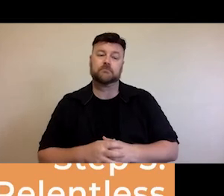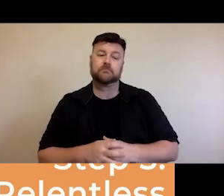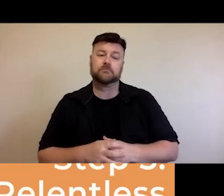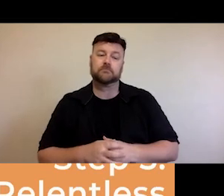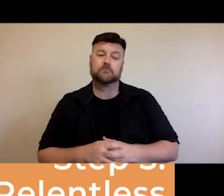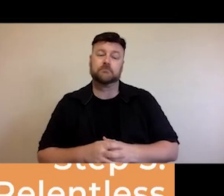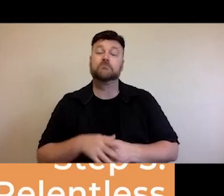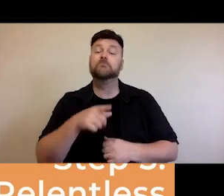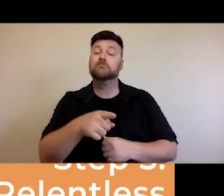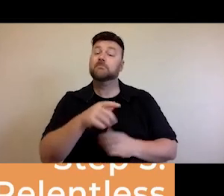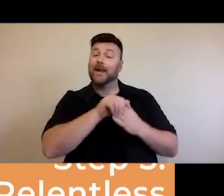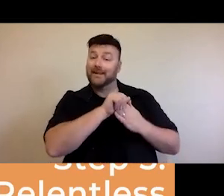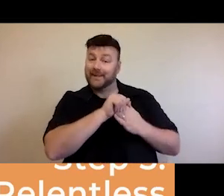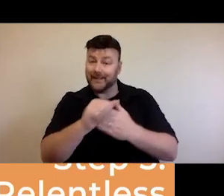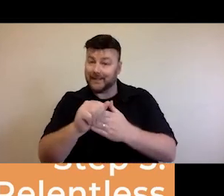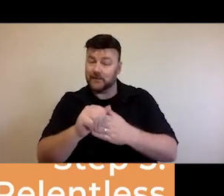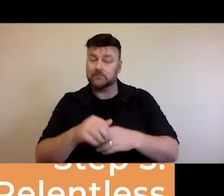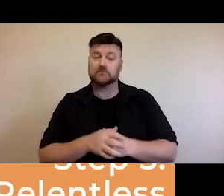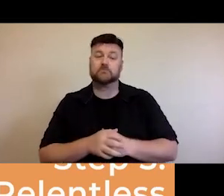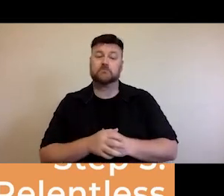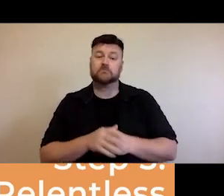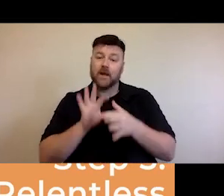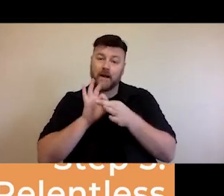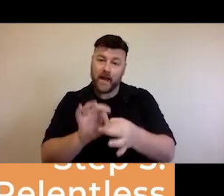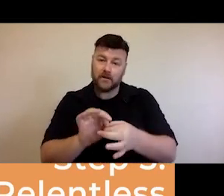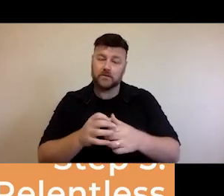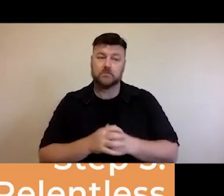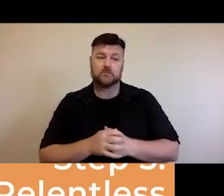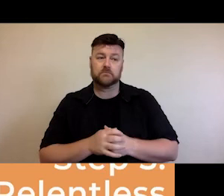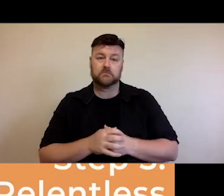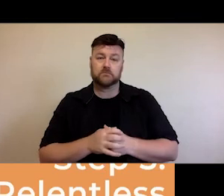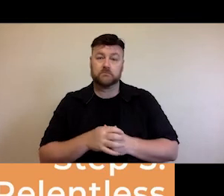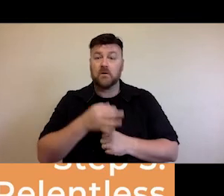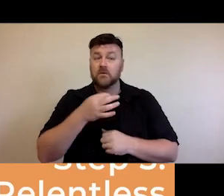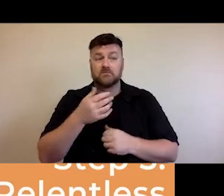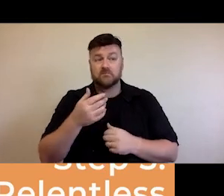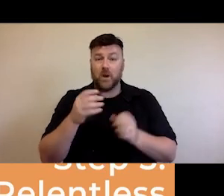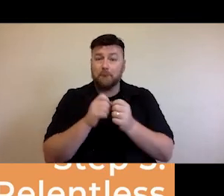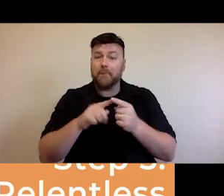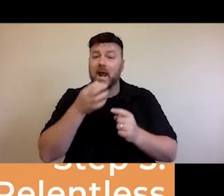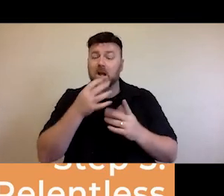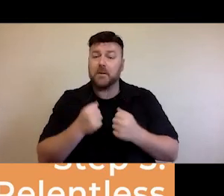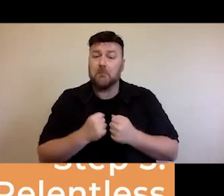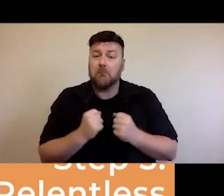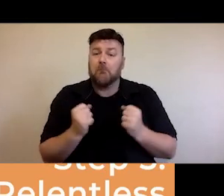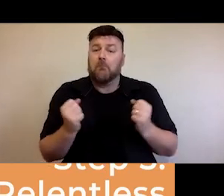Be vulnerable. Both yourself as a leader, but also allow your team to become vulnerable and your organisation. Connecting with